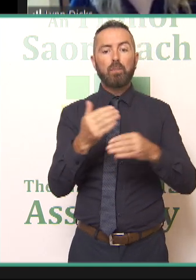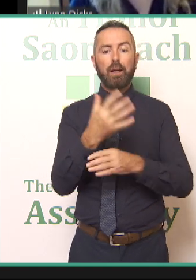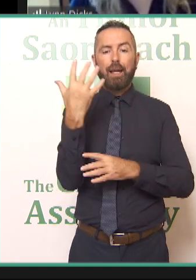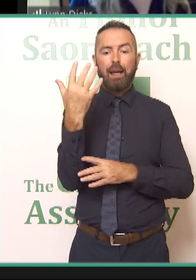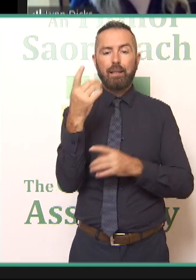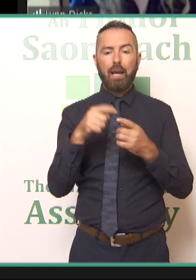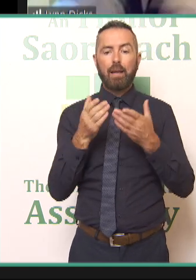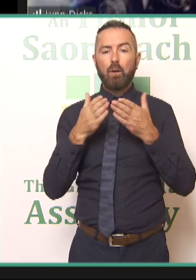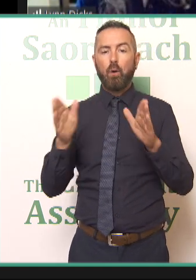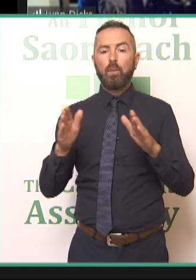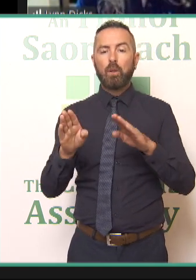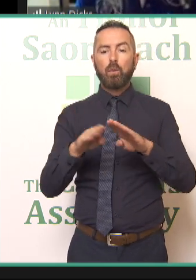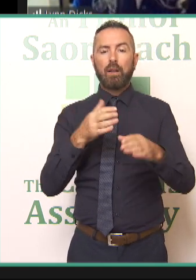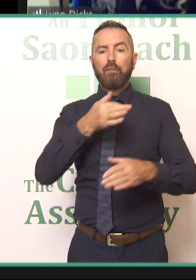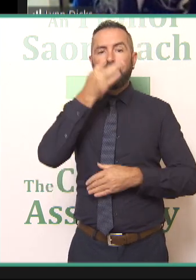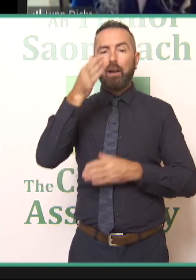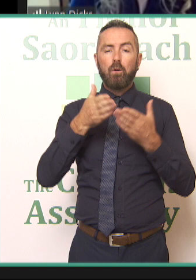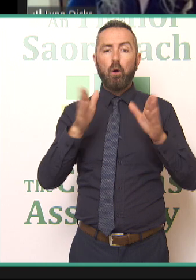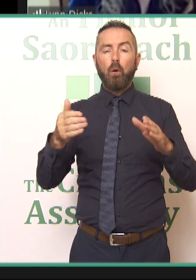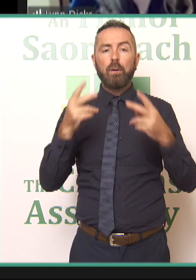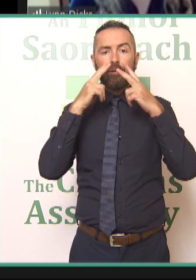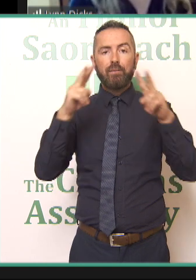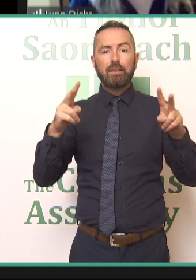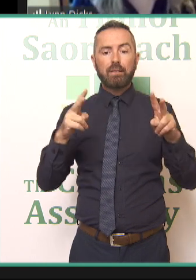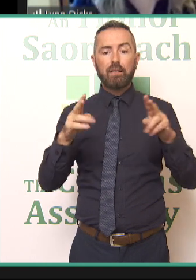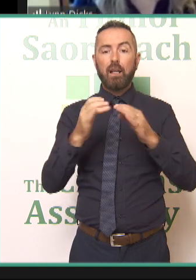where the flower was just opened to being visited like these flowers and the pictures on the right